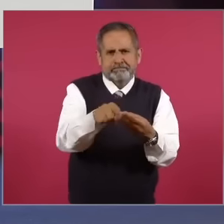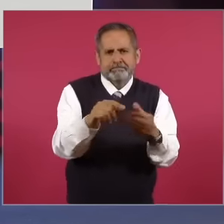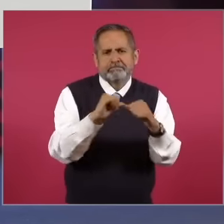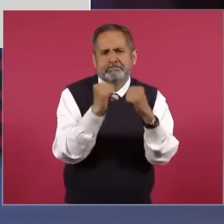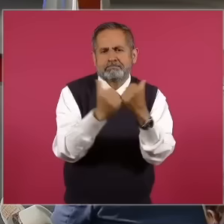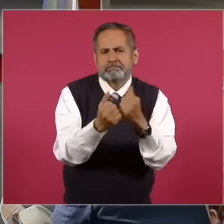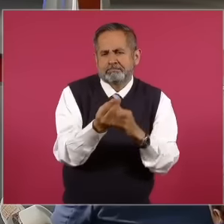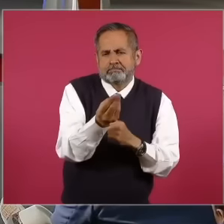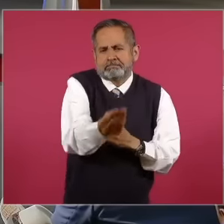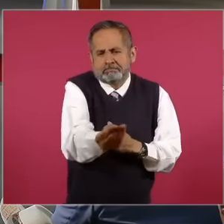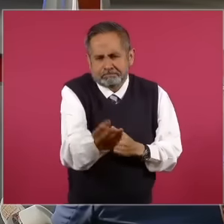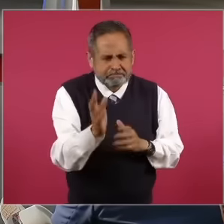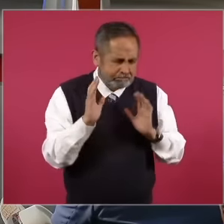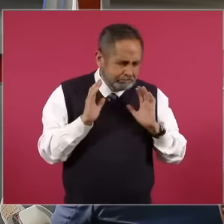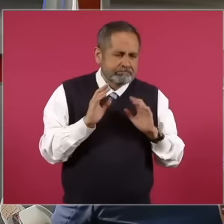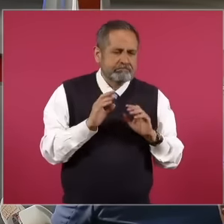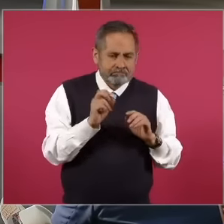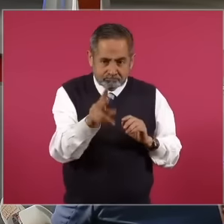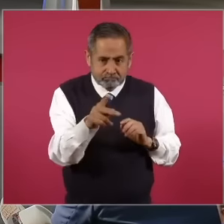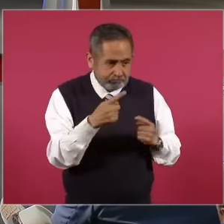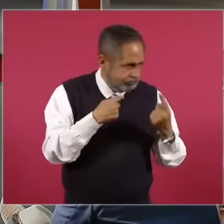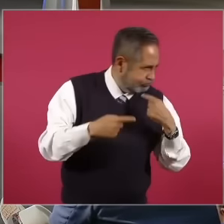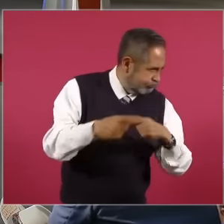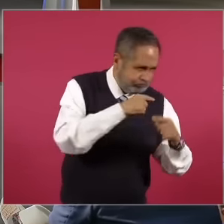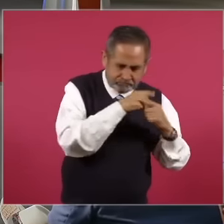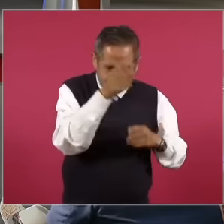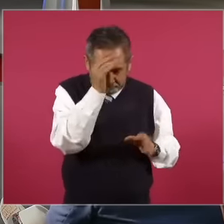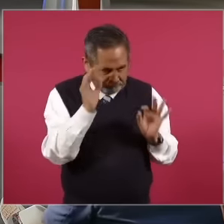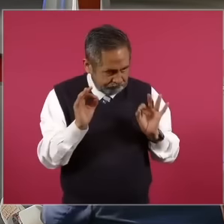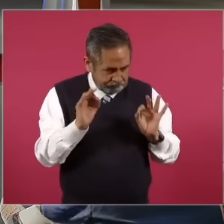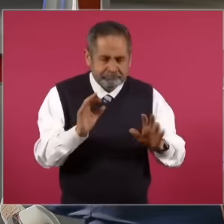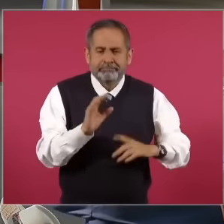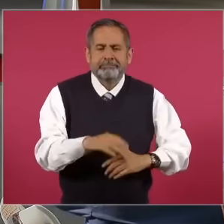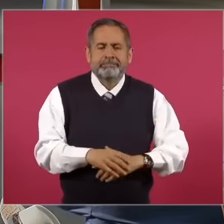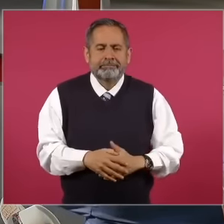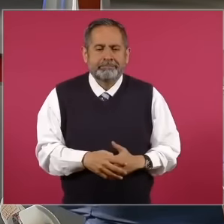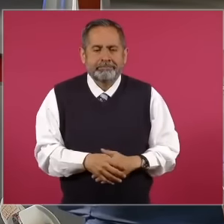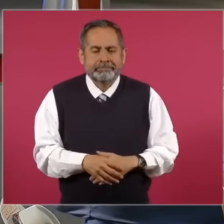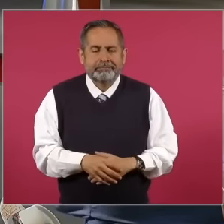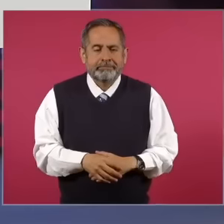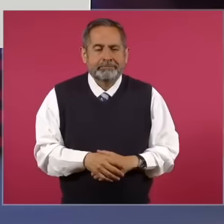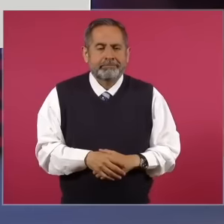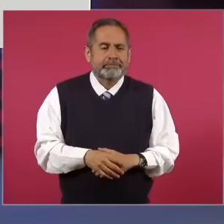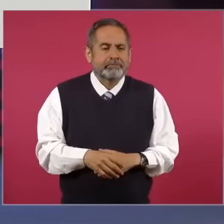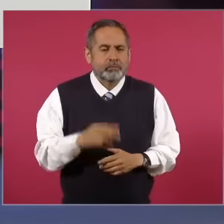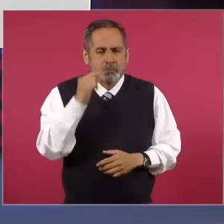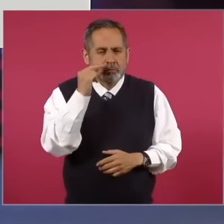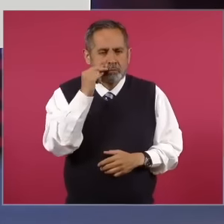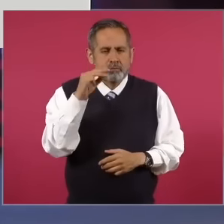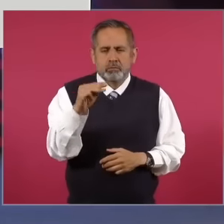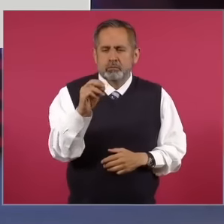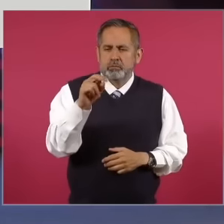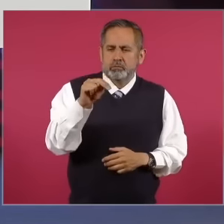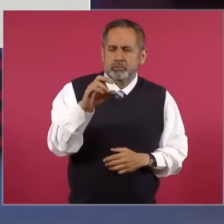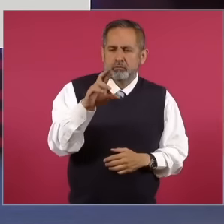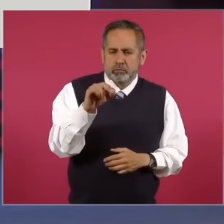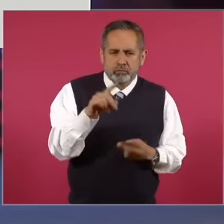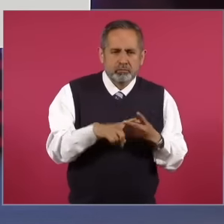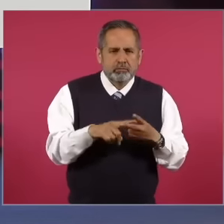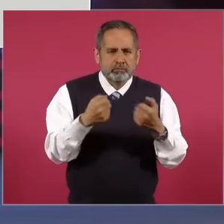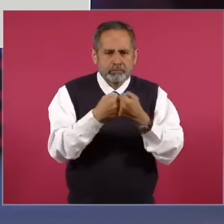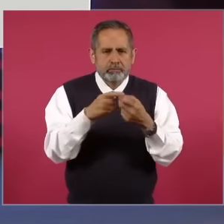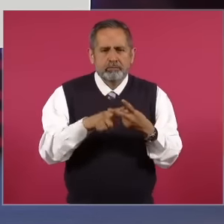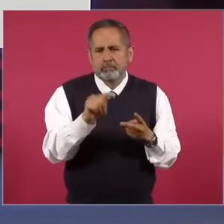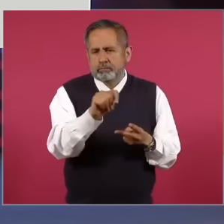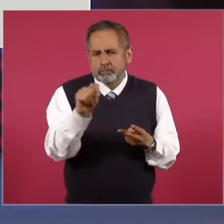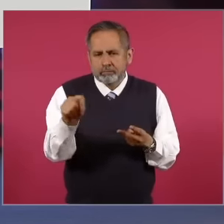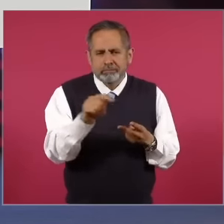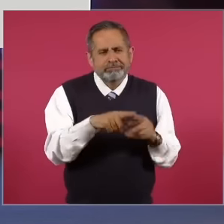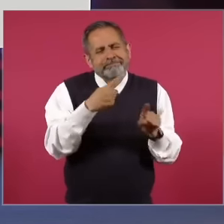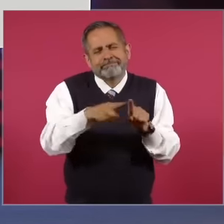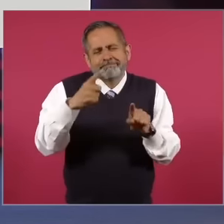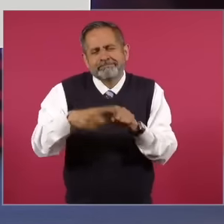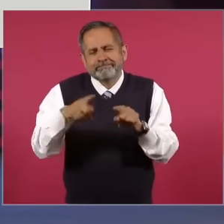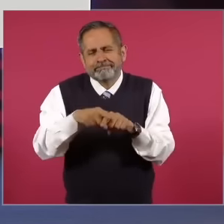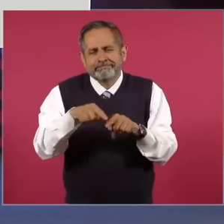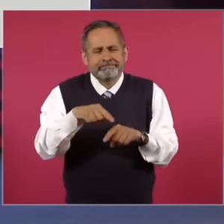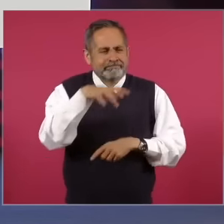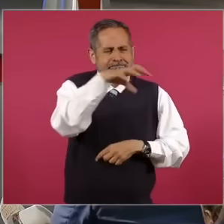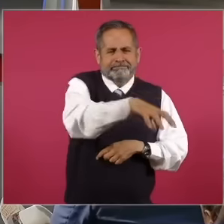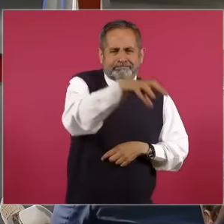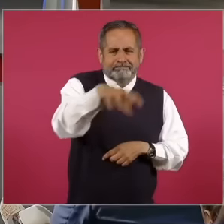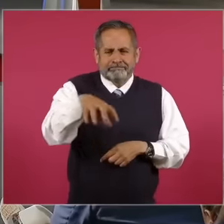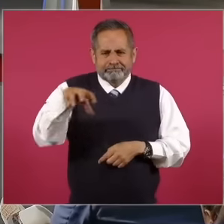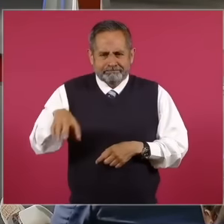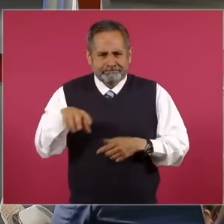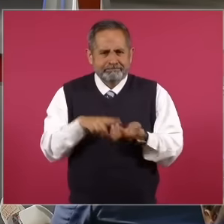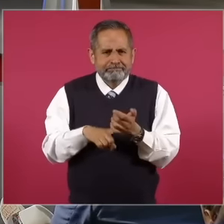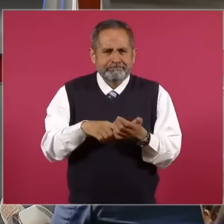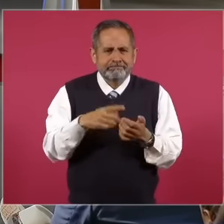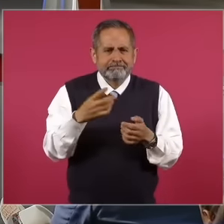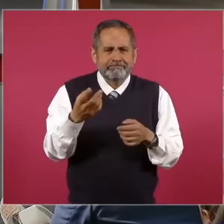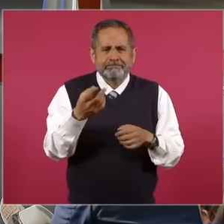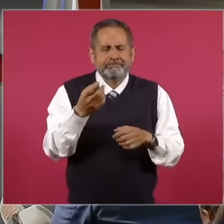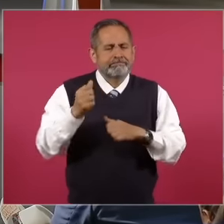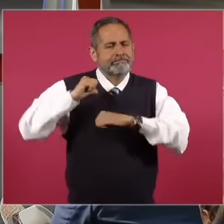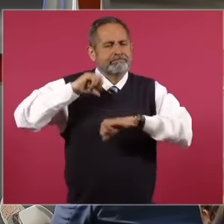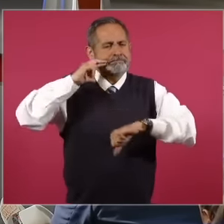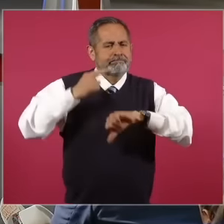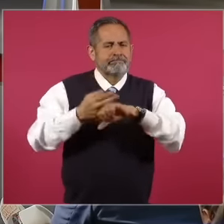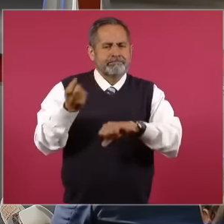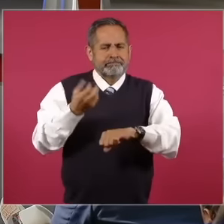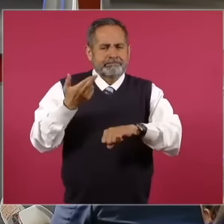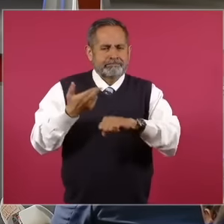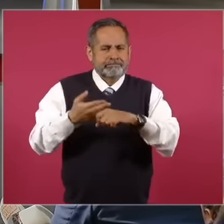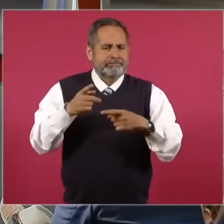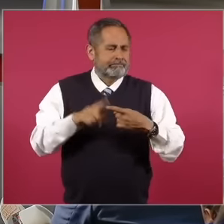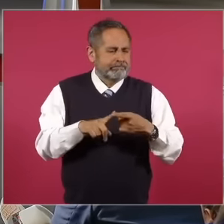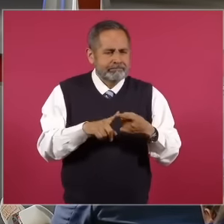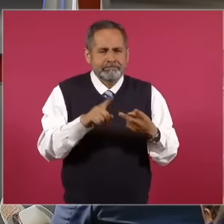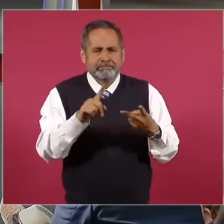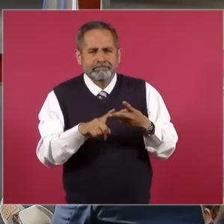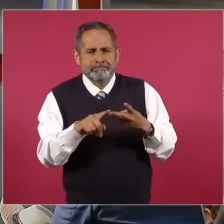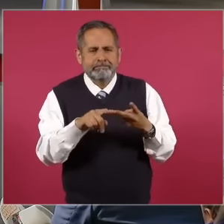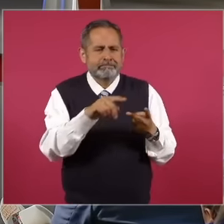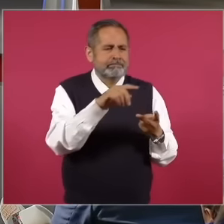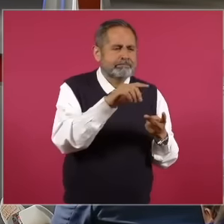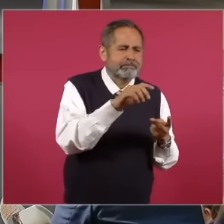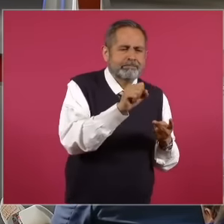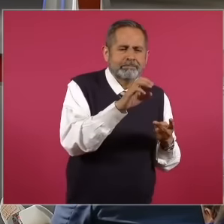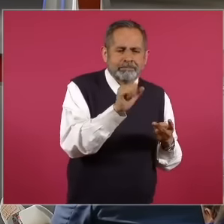eh Monclova border Torreón Torreón the districts secretariats inspection environment tourism